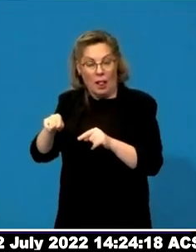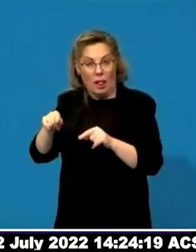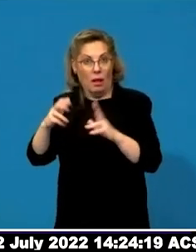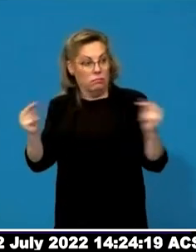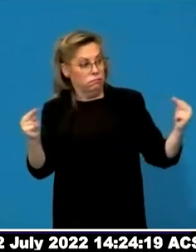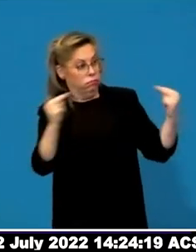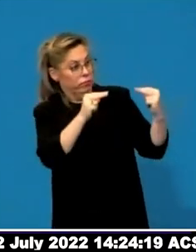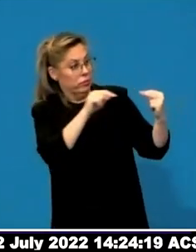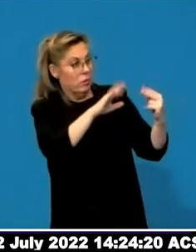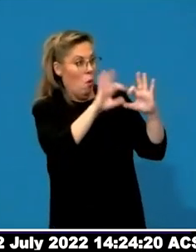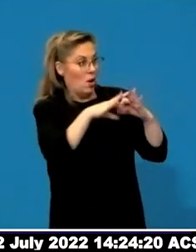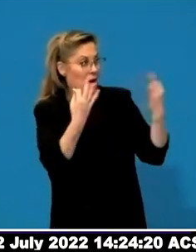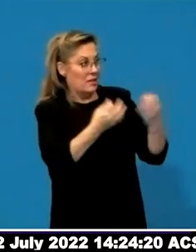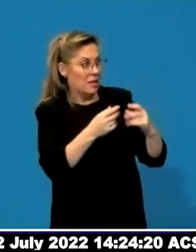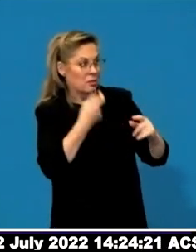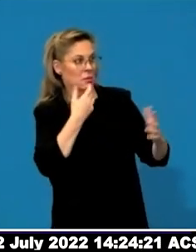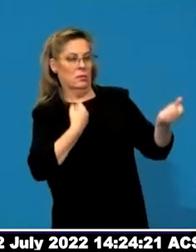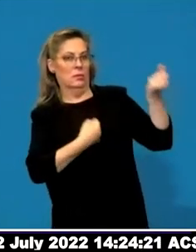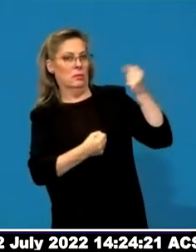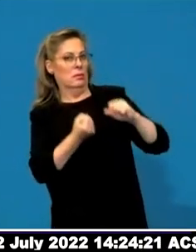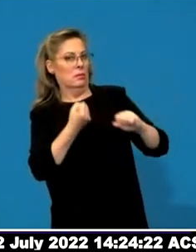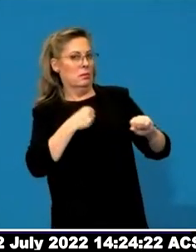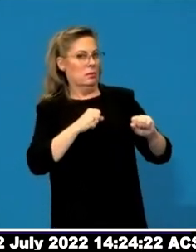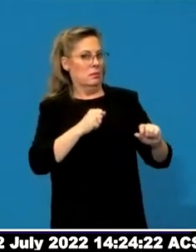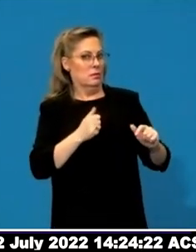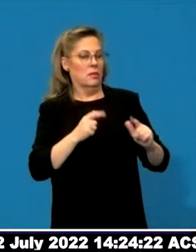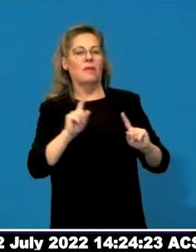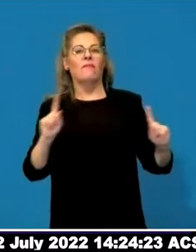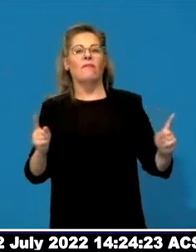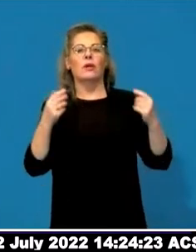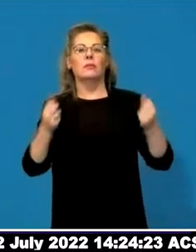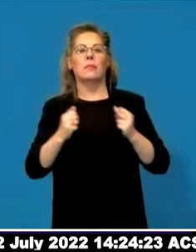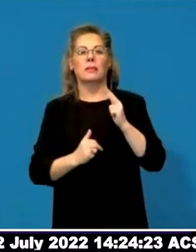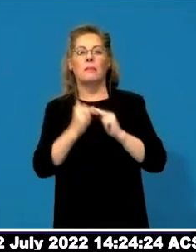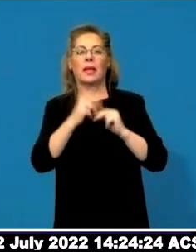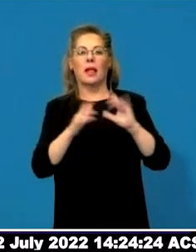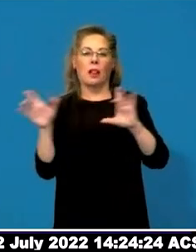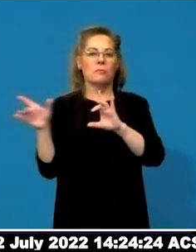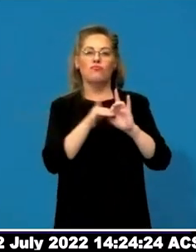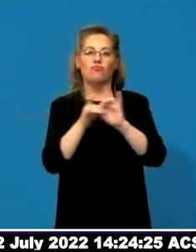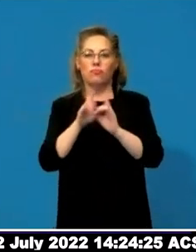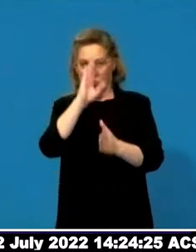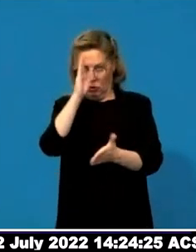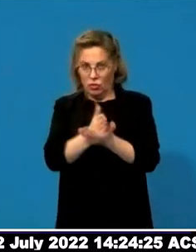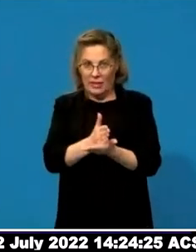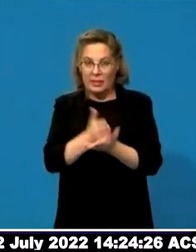So can I put it to you - both of you, do you think the NDIS should be investing more time and energy